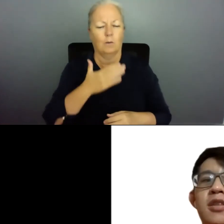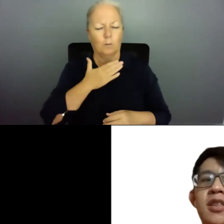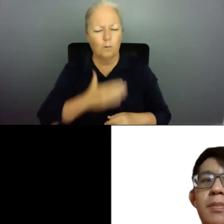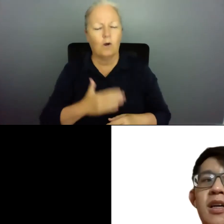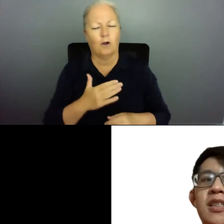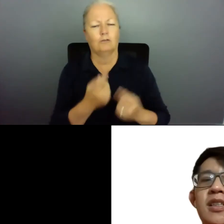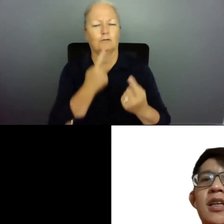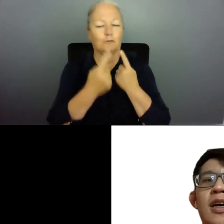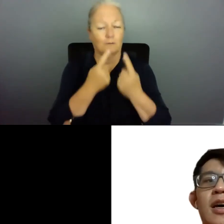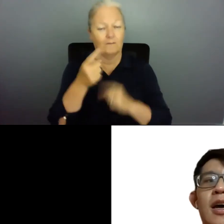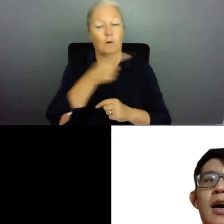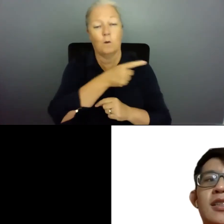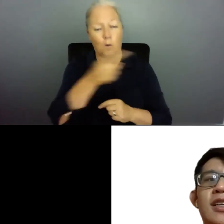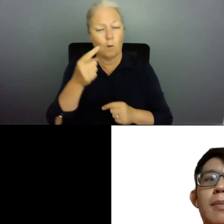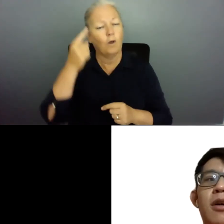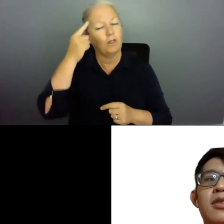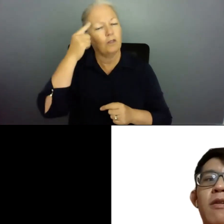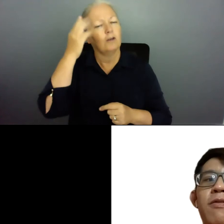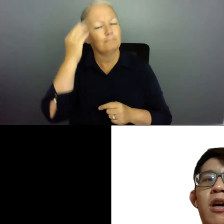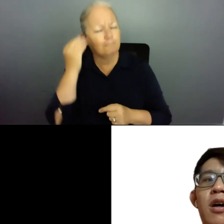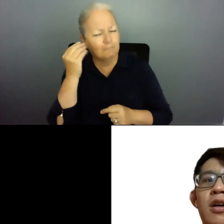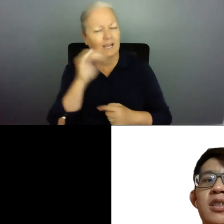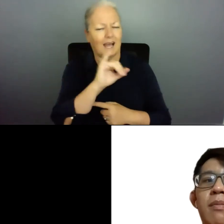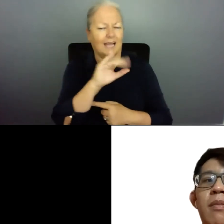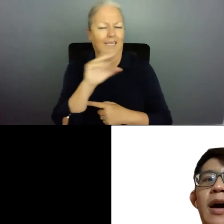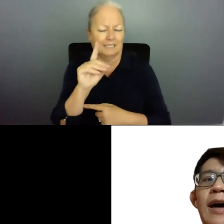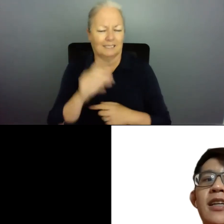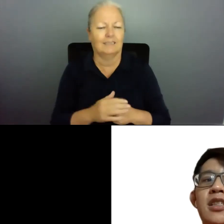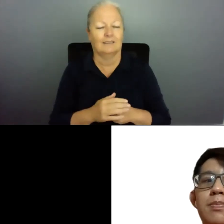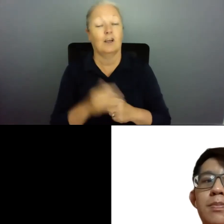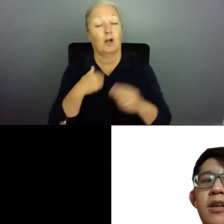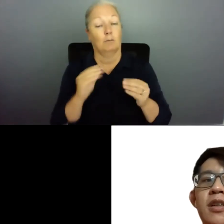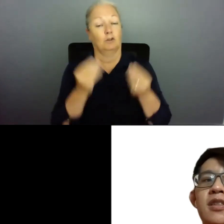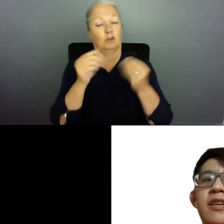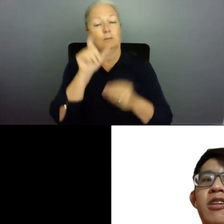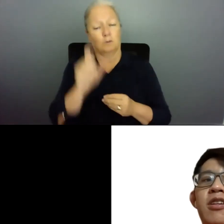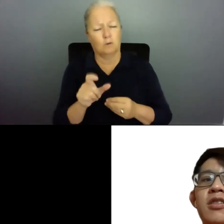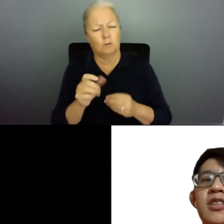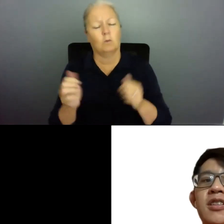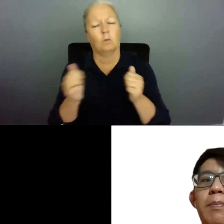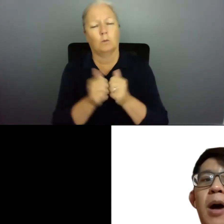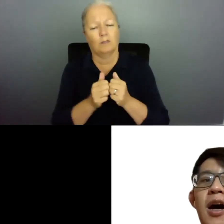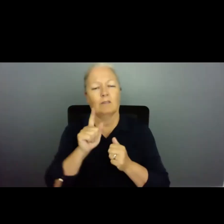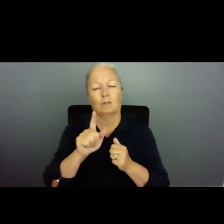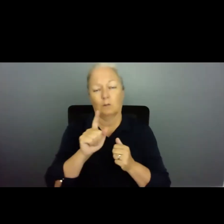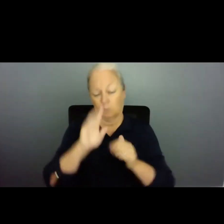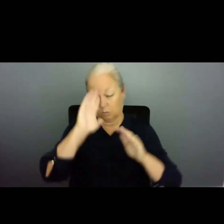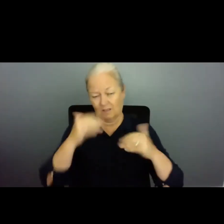disabilities as a young person with autism i've experienced difficulties in the past i have low